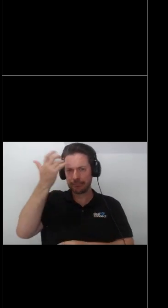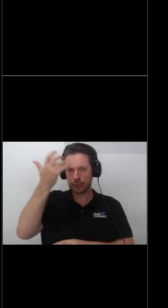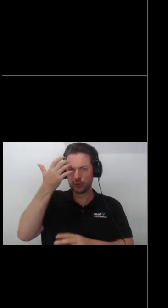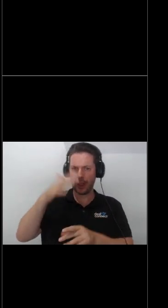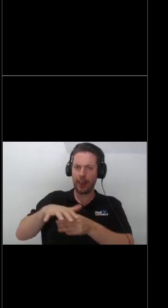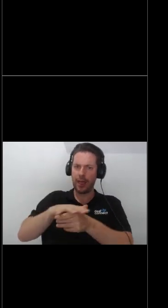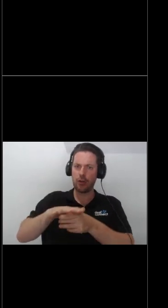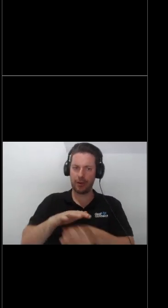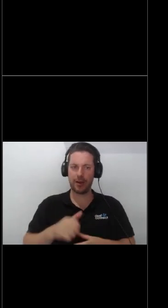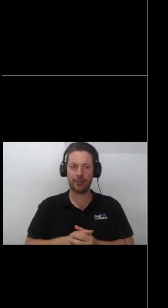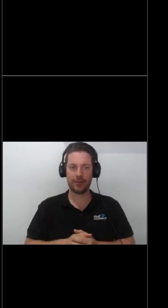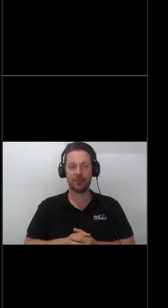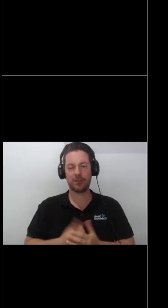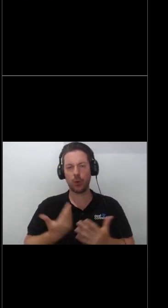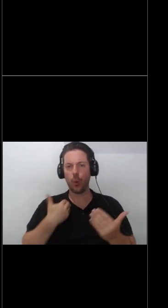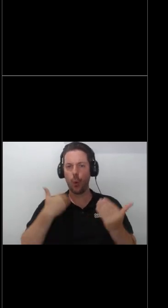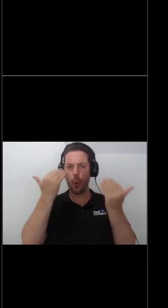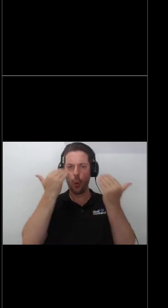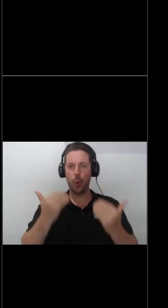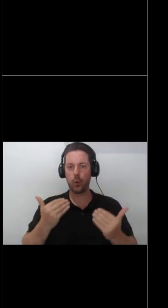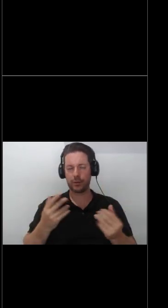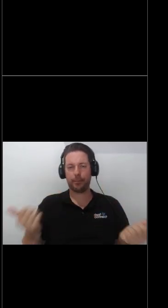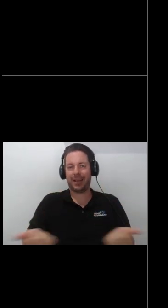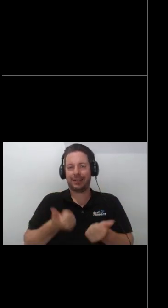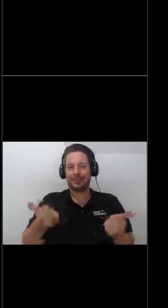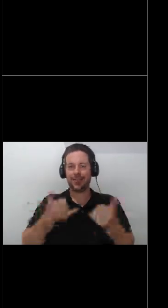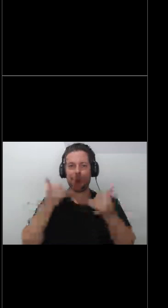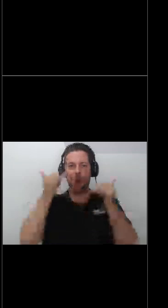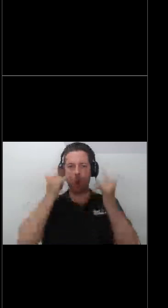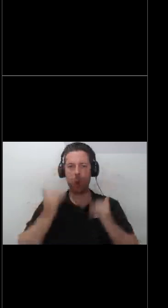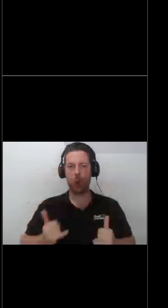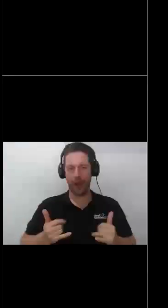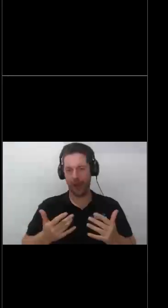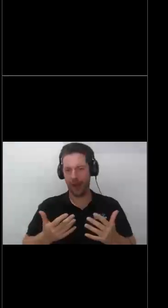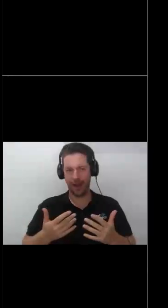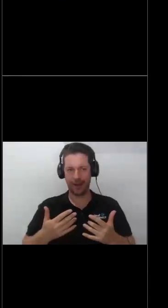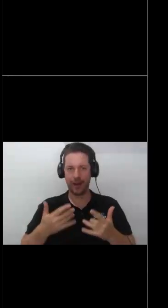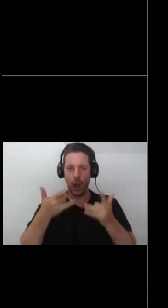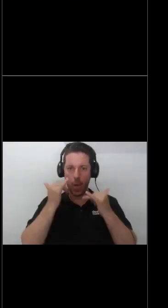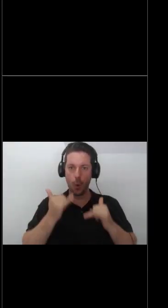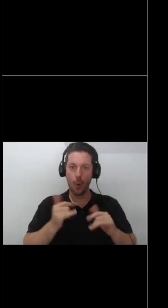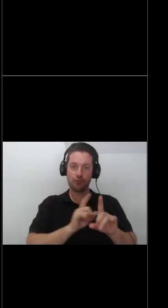There are always lawyers, so they'll be lawyers representing the accused person.